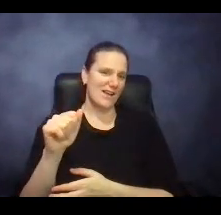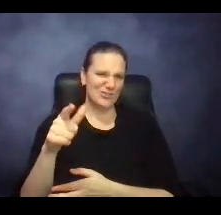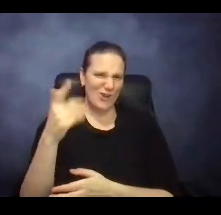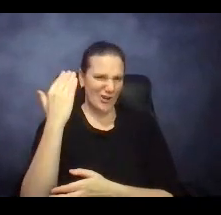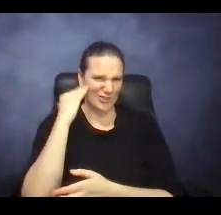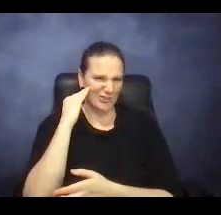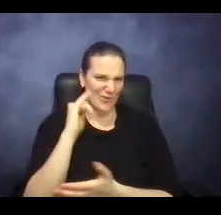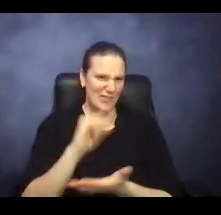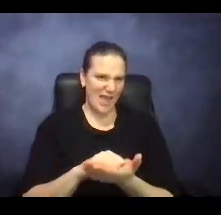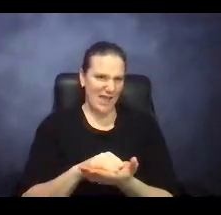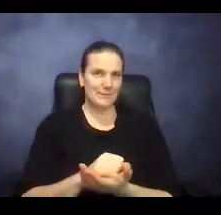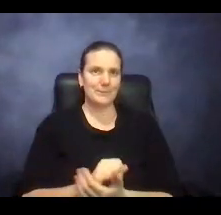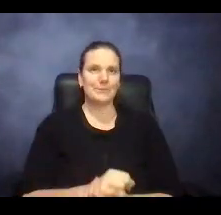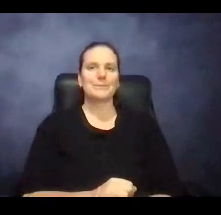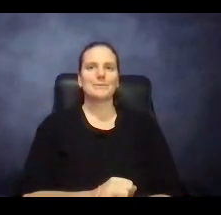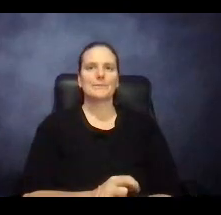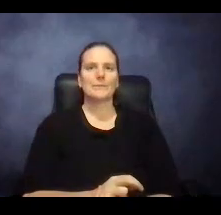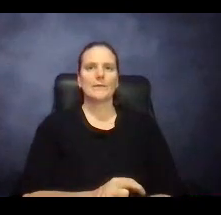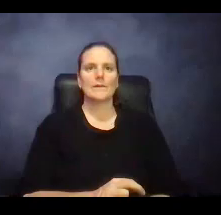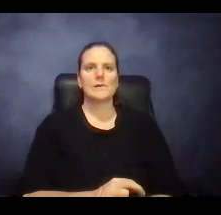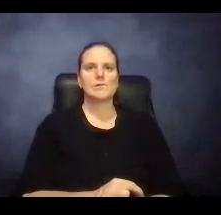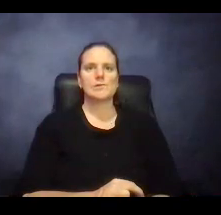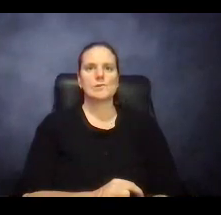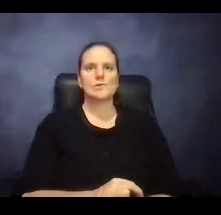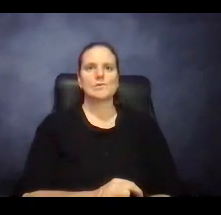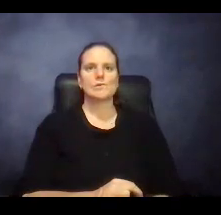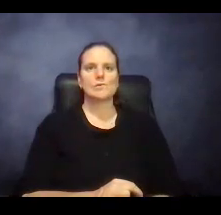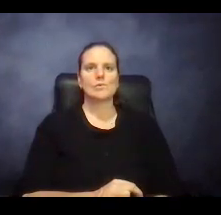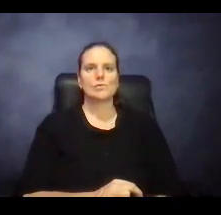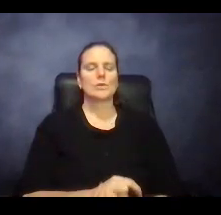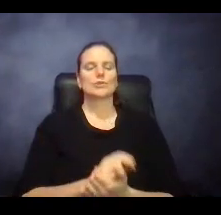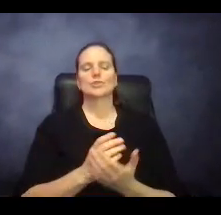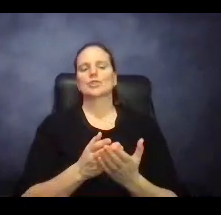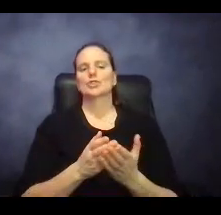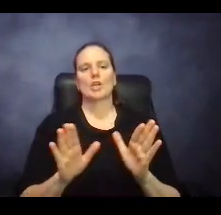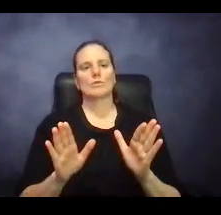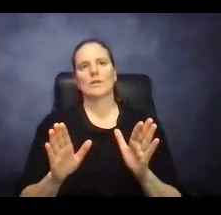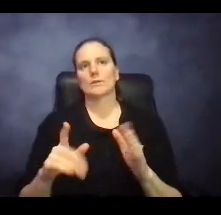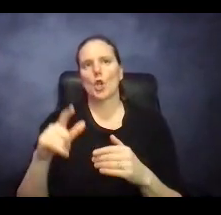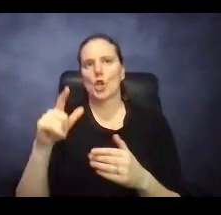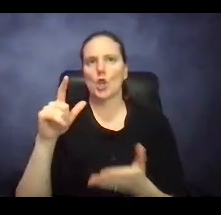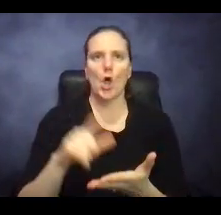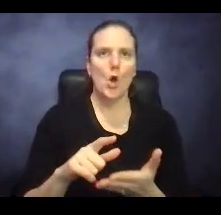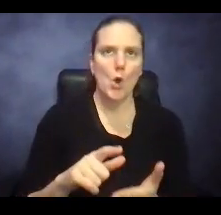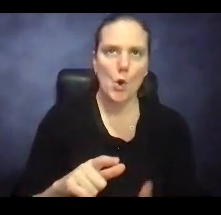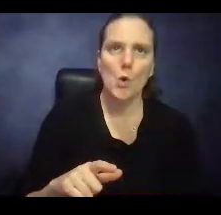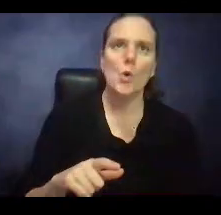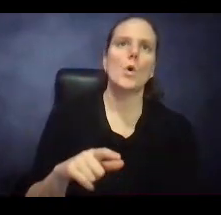So the things that I really promote are, I mean just generally right, a low glycemic, anti-inflammatory diet.